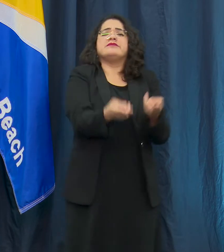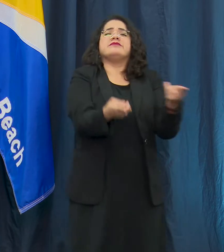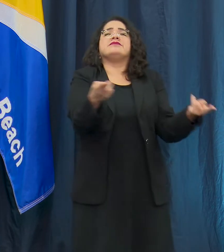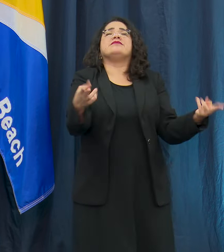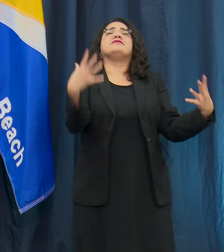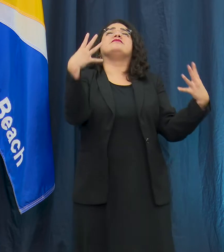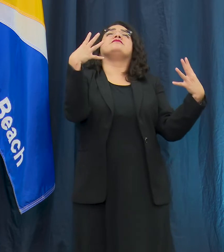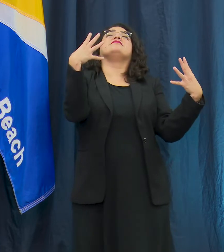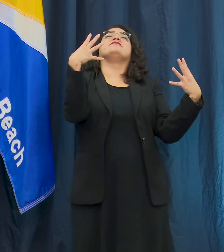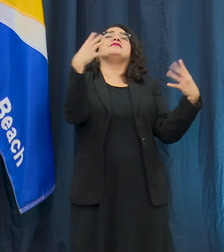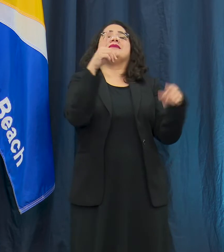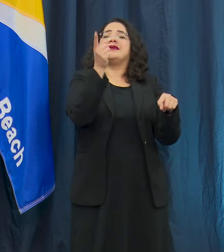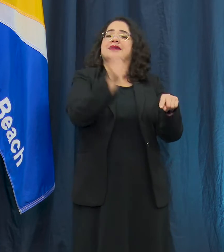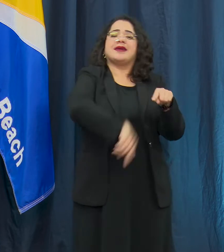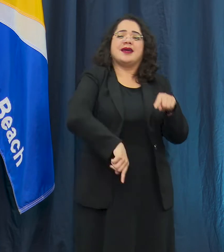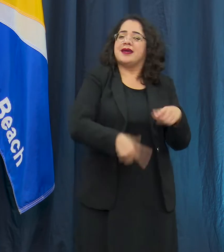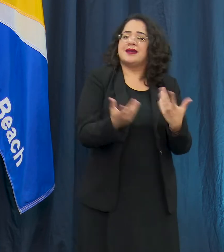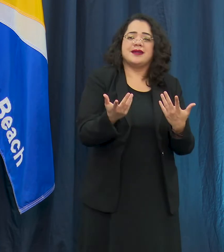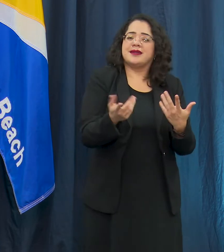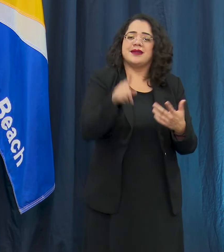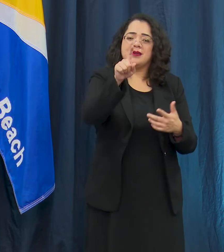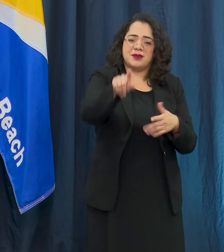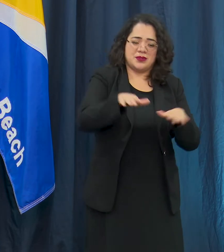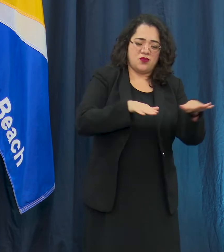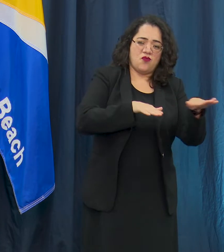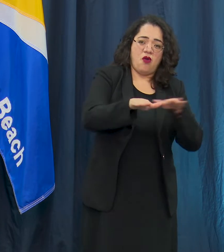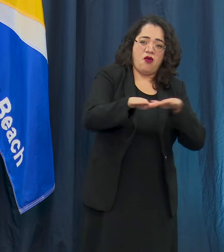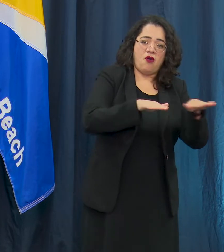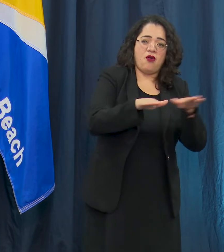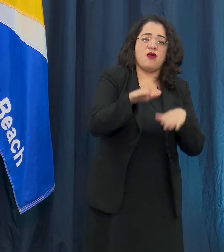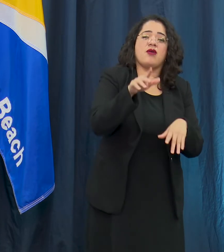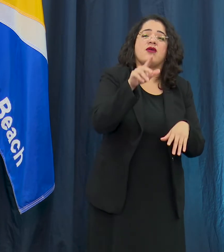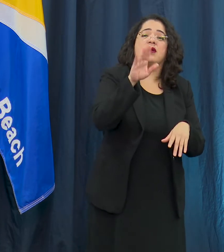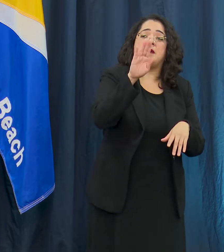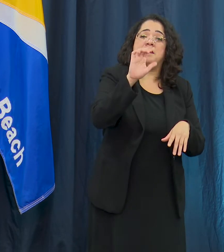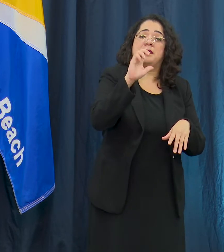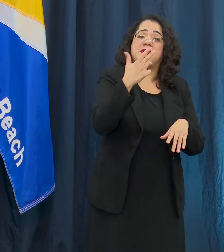and so we need your cooperation and I am pleading with everyone to